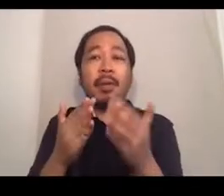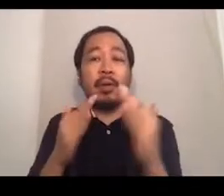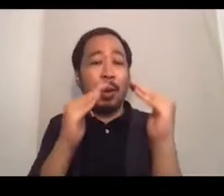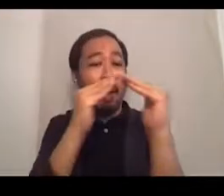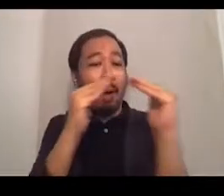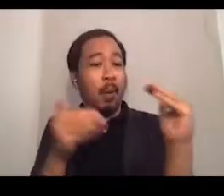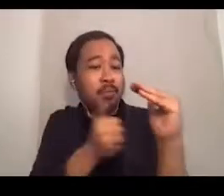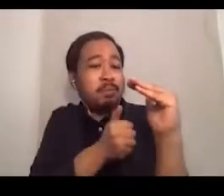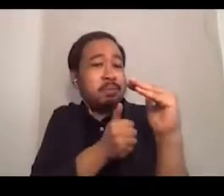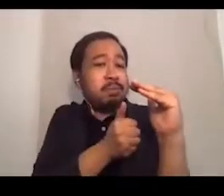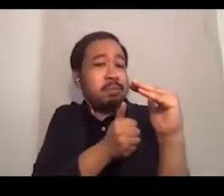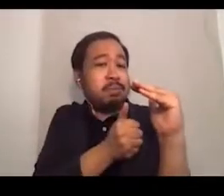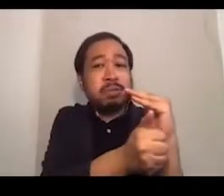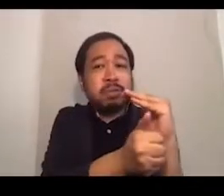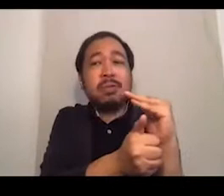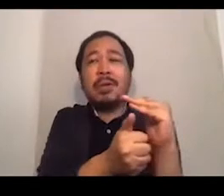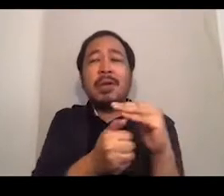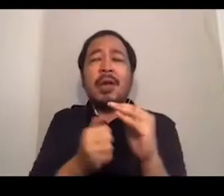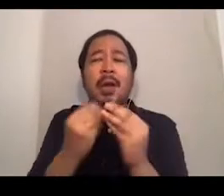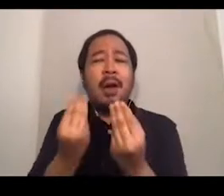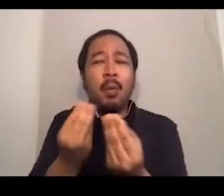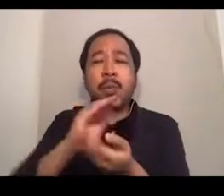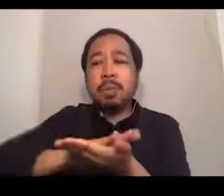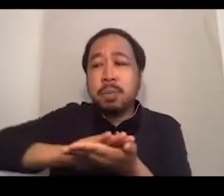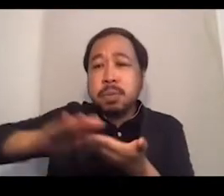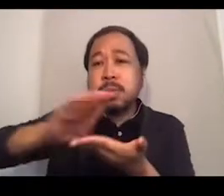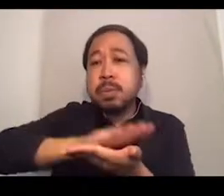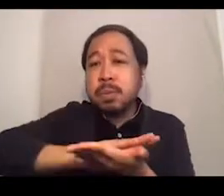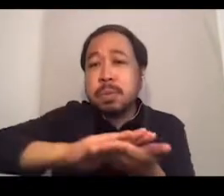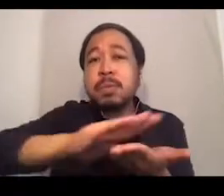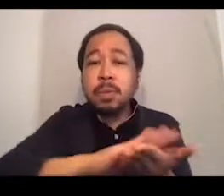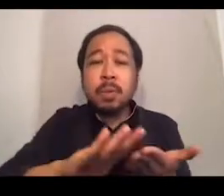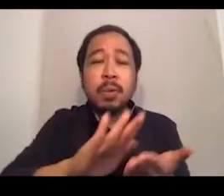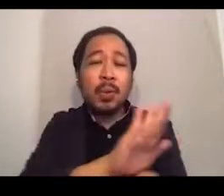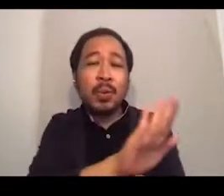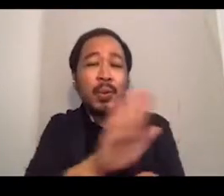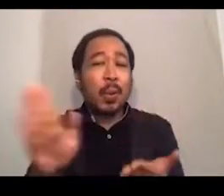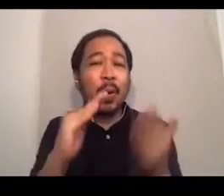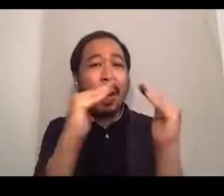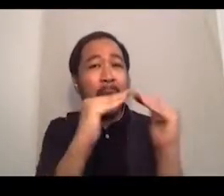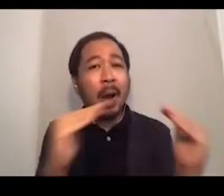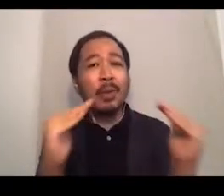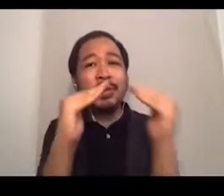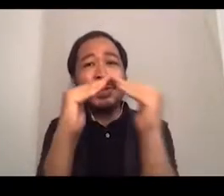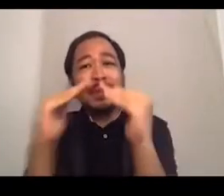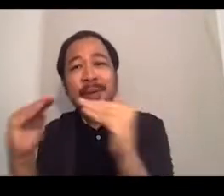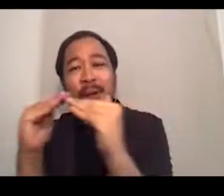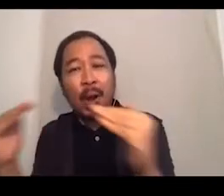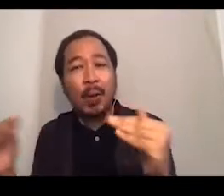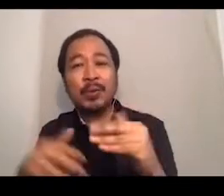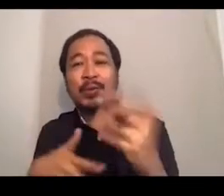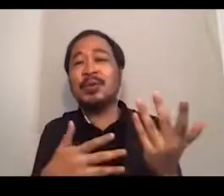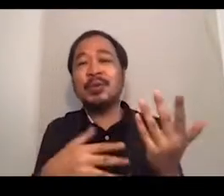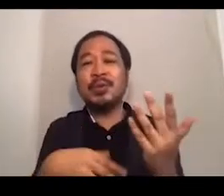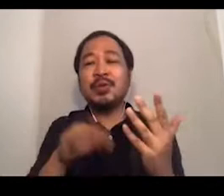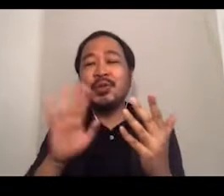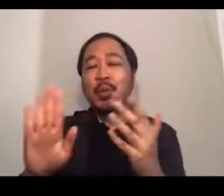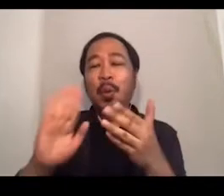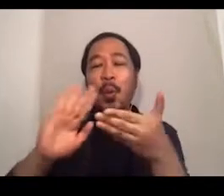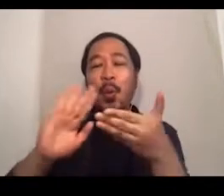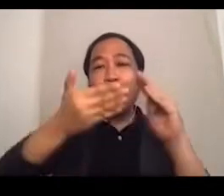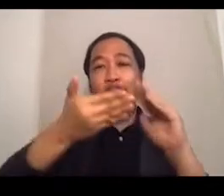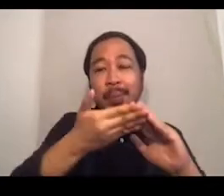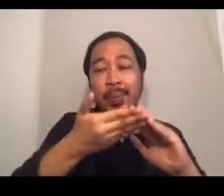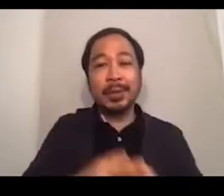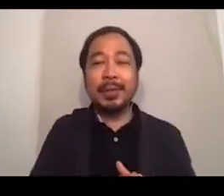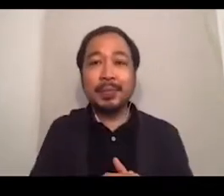So we engage our people with disabilities through that mechanism and we also put up our television advertisements,